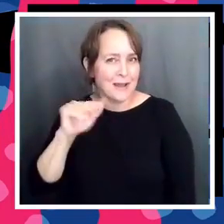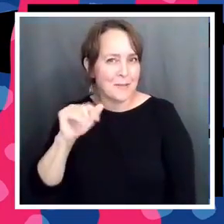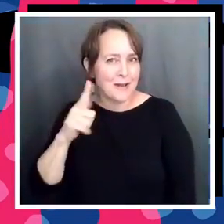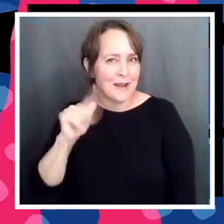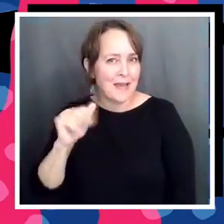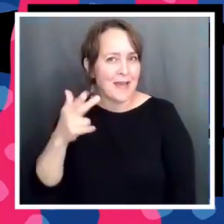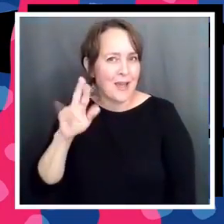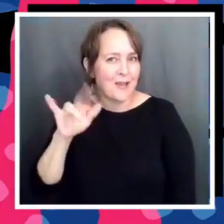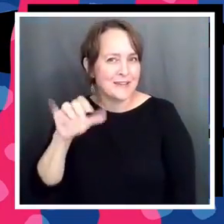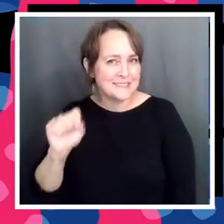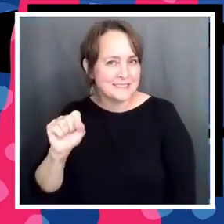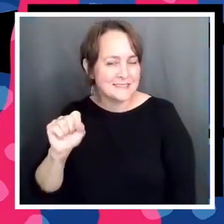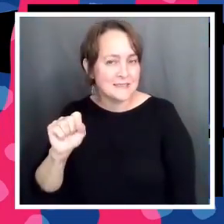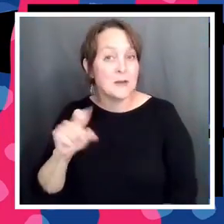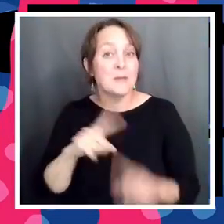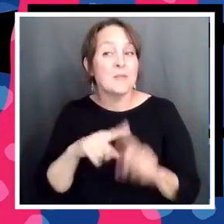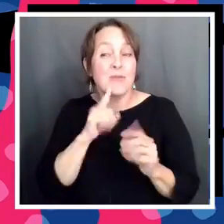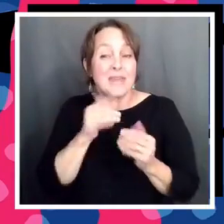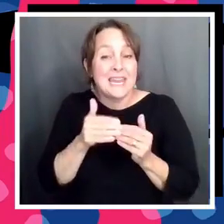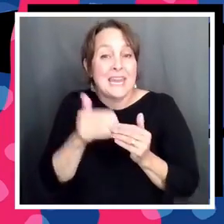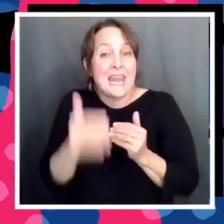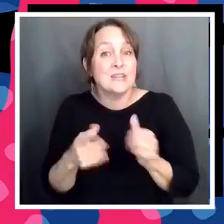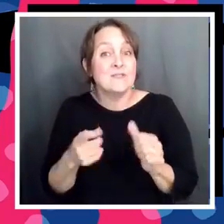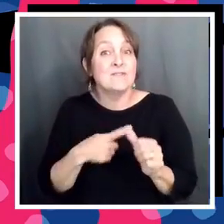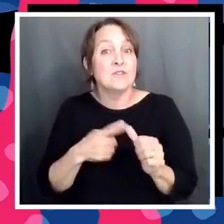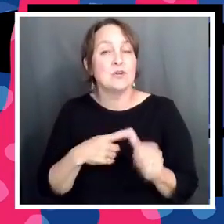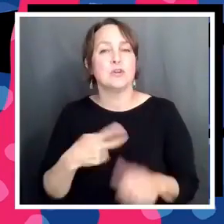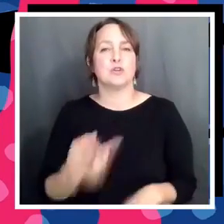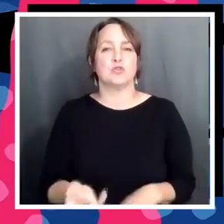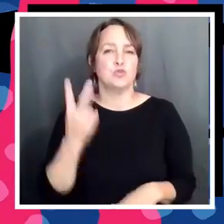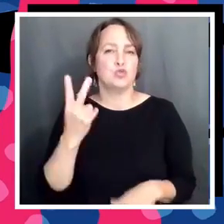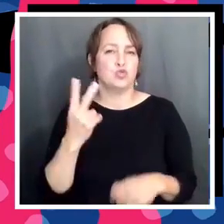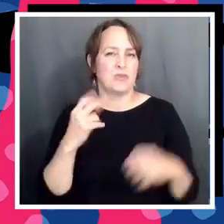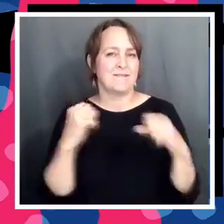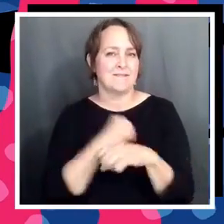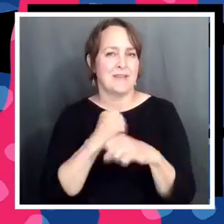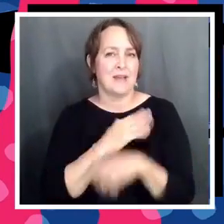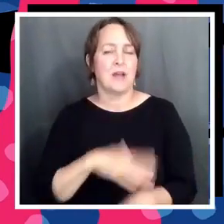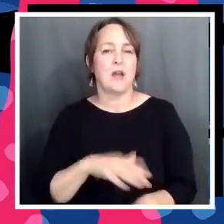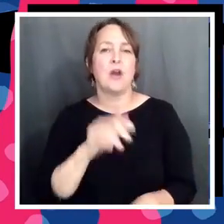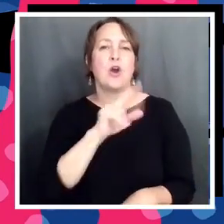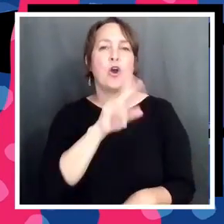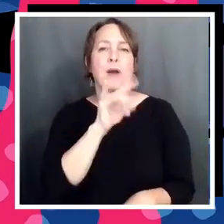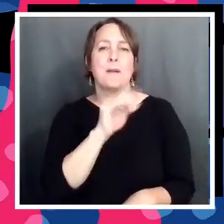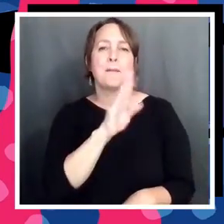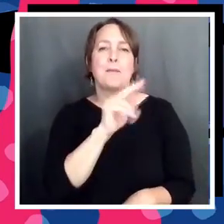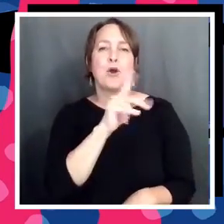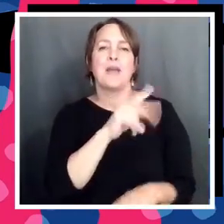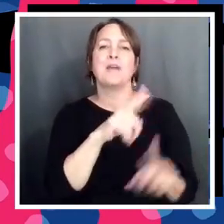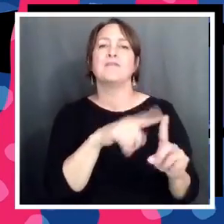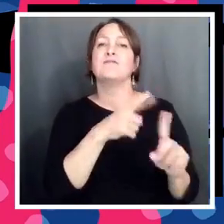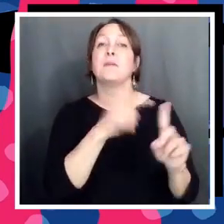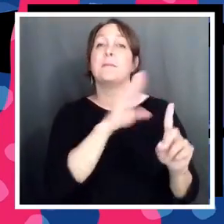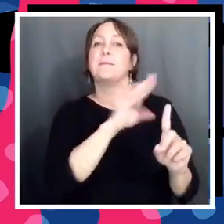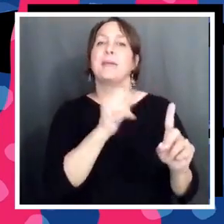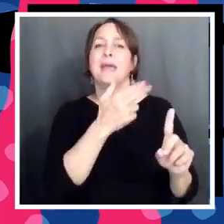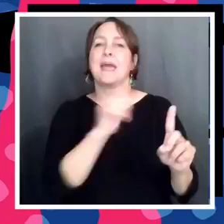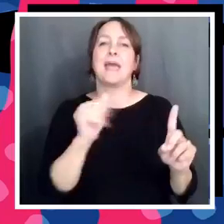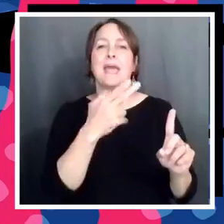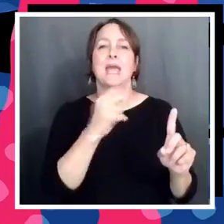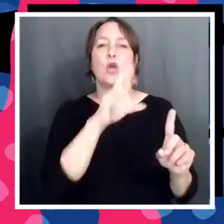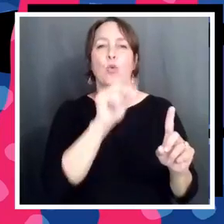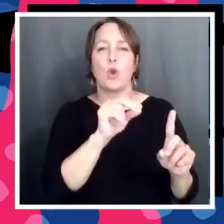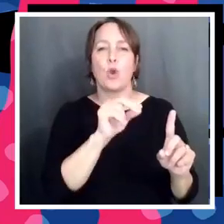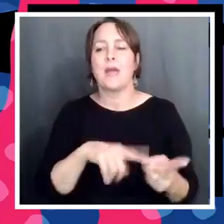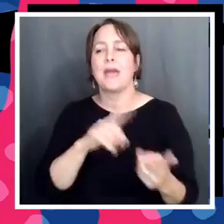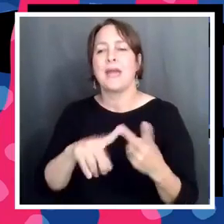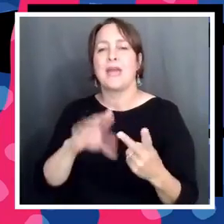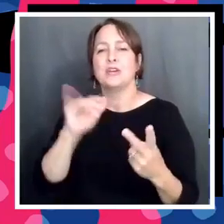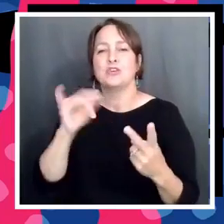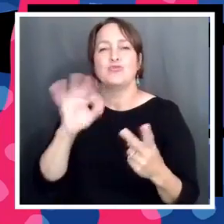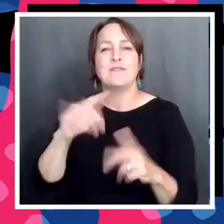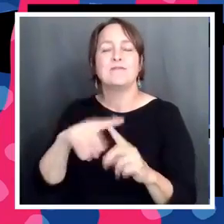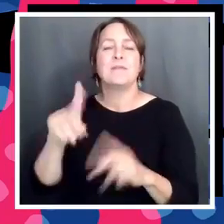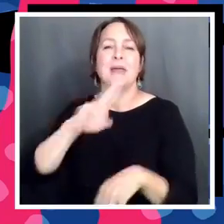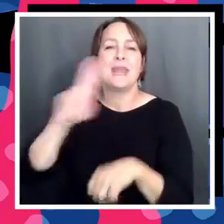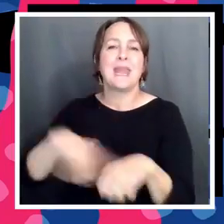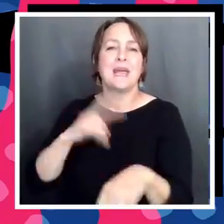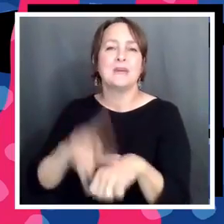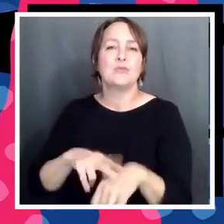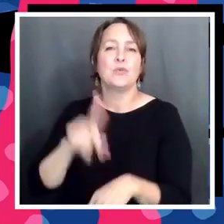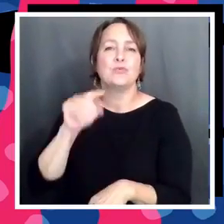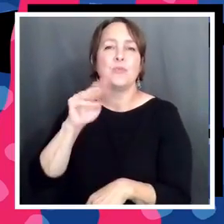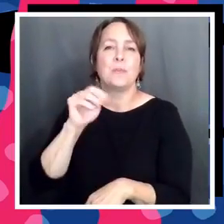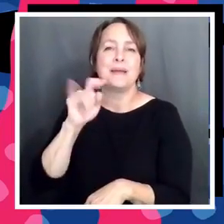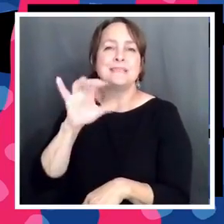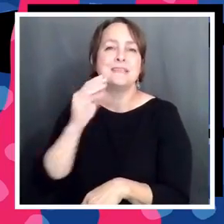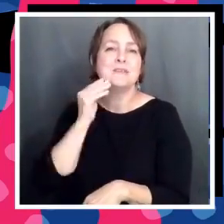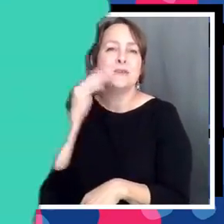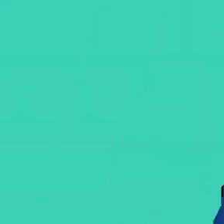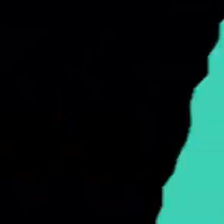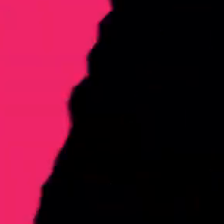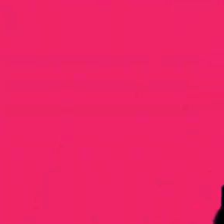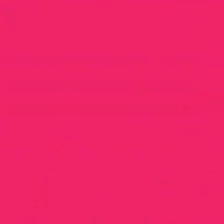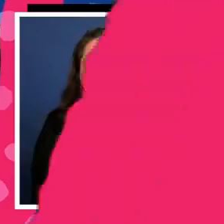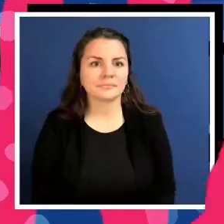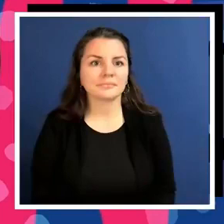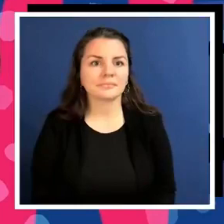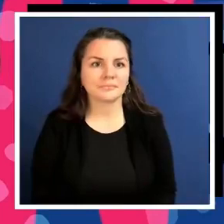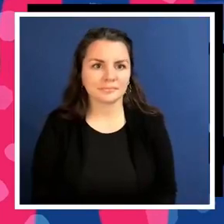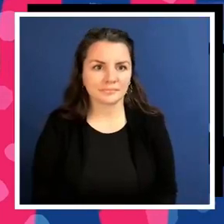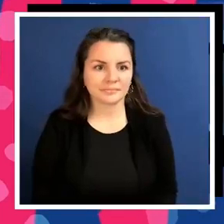EVERYBODY DO NOT GO AWAY.